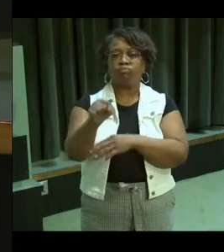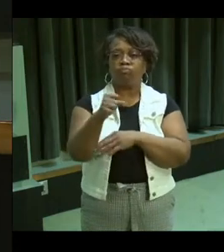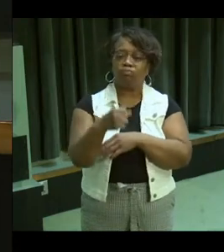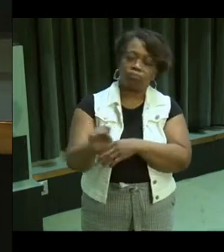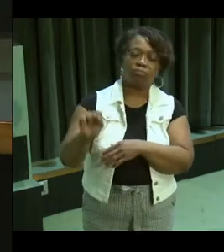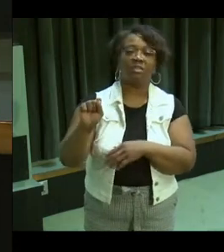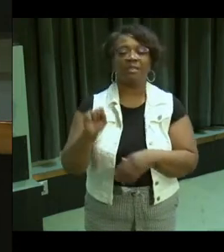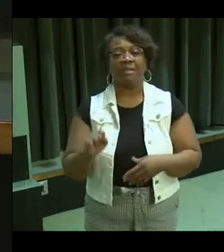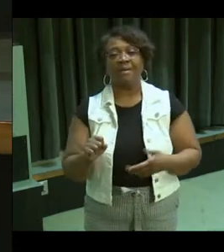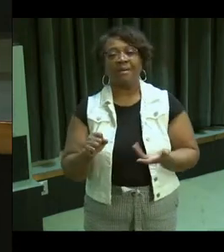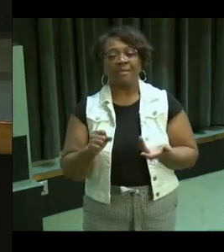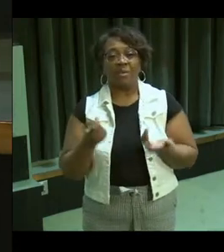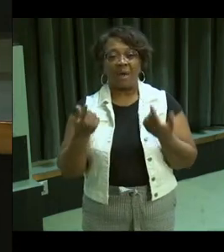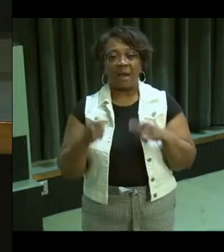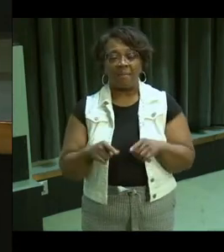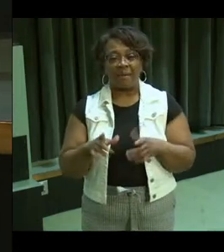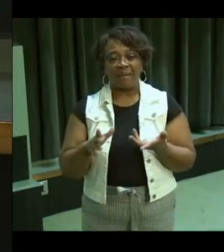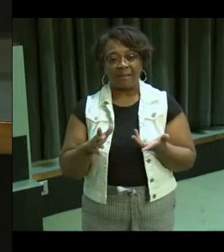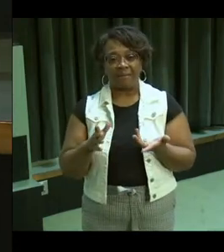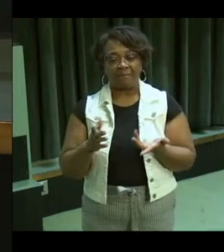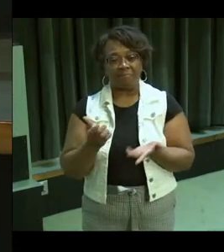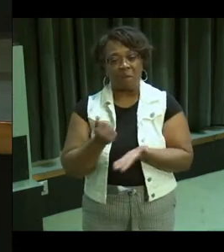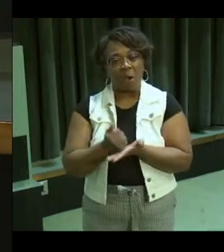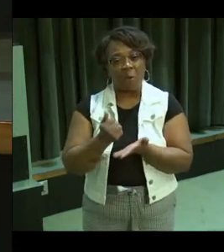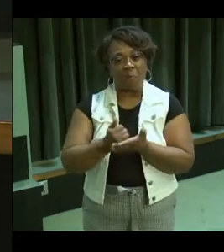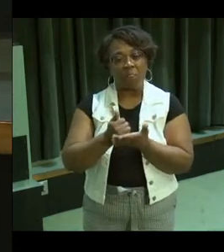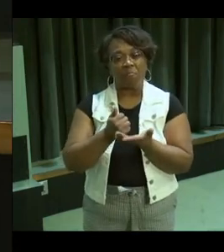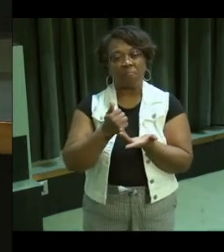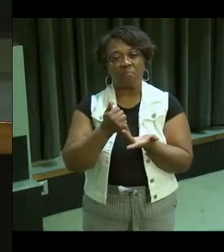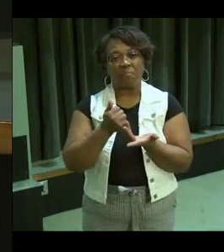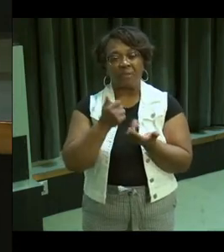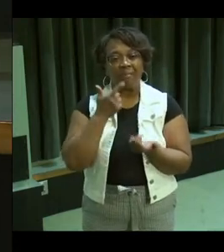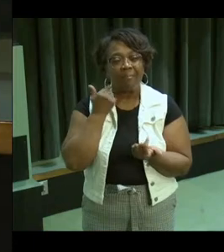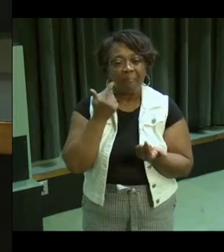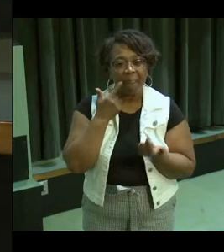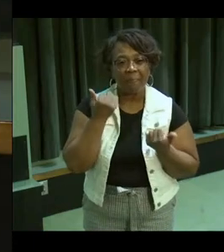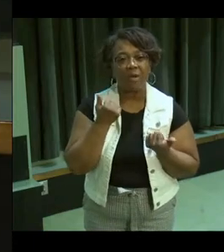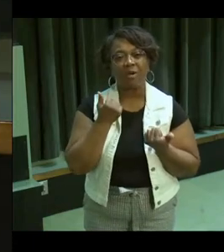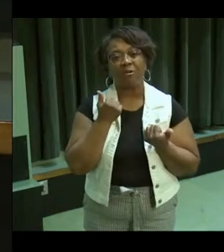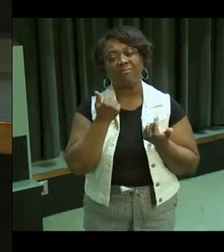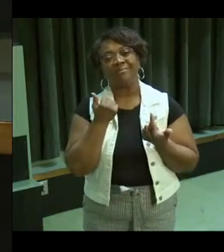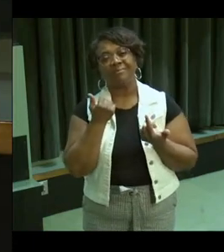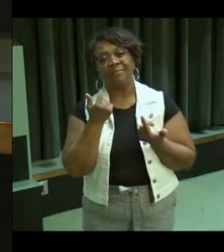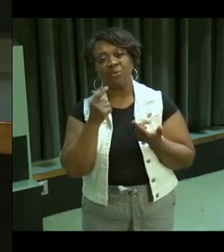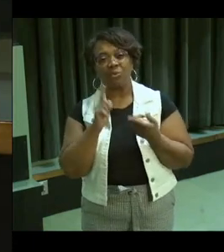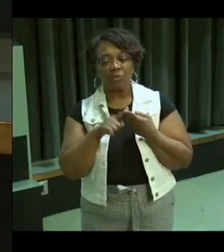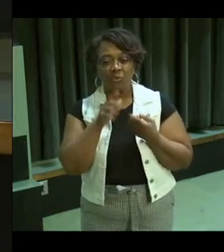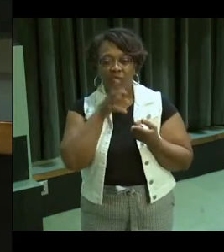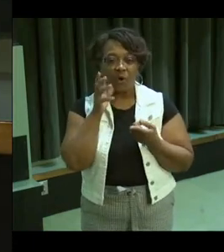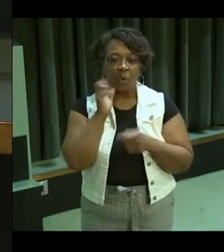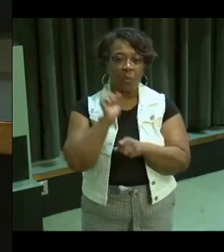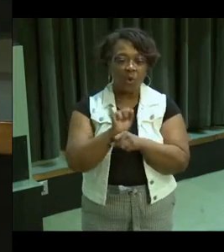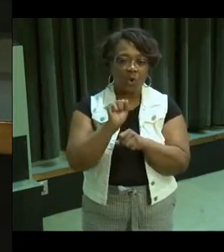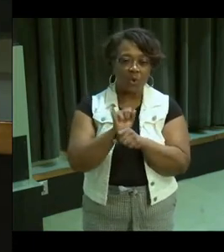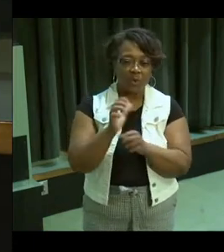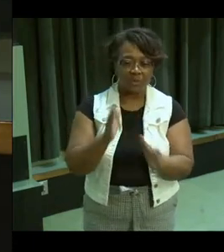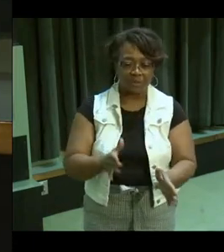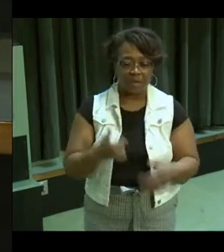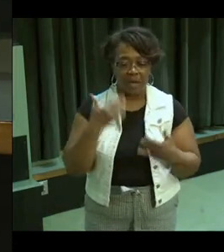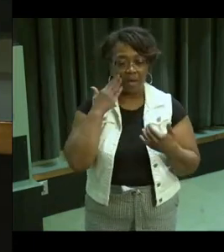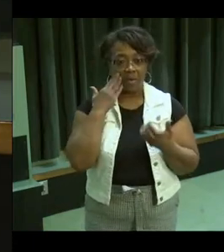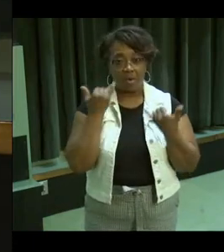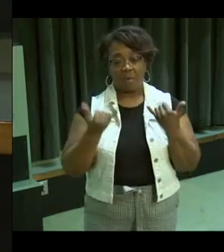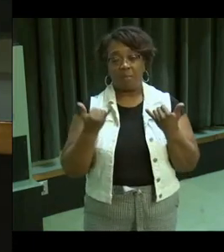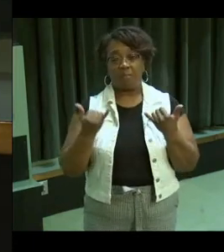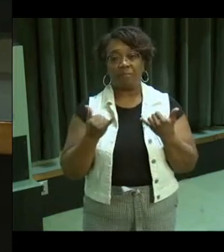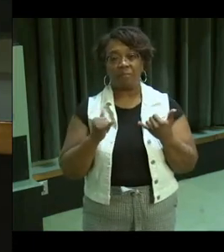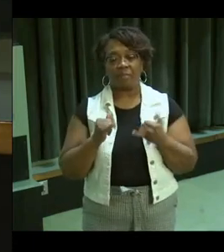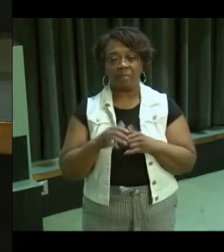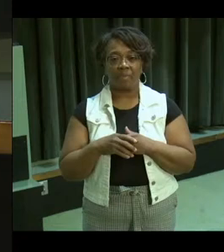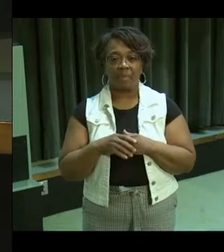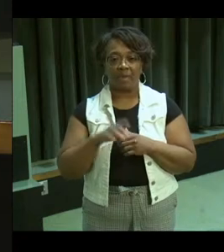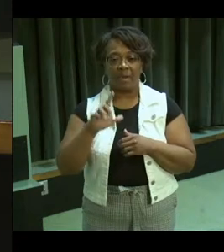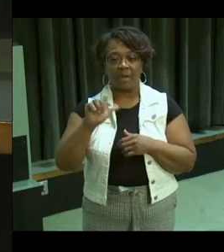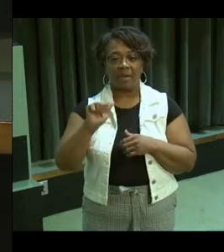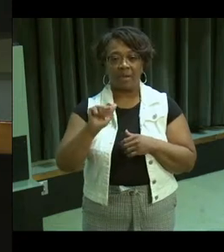as a way to bring some humor,